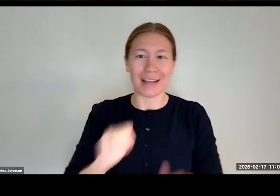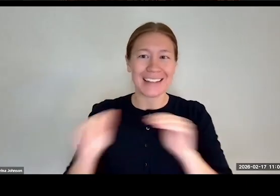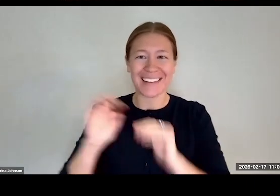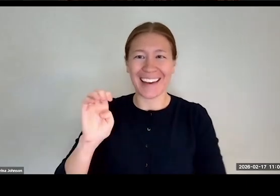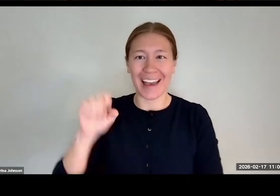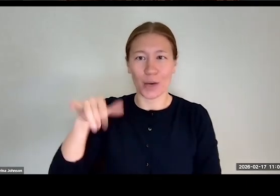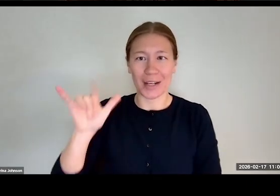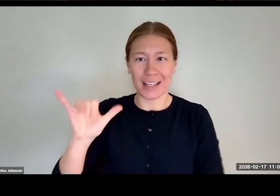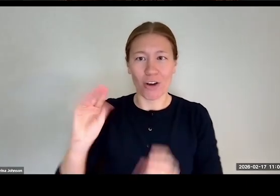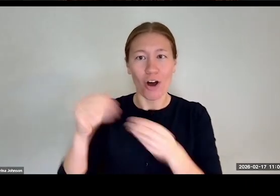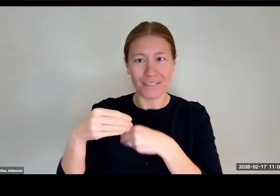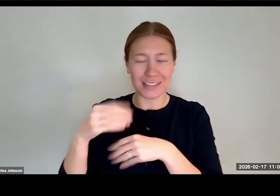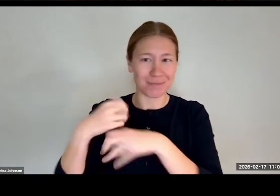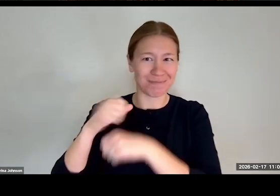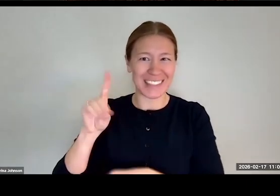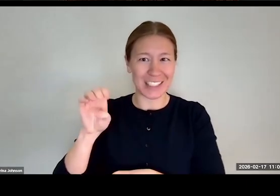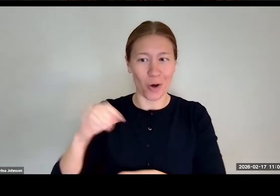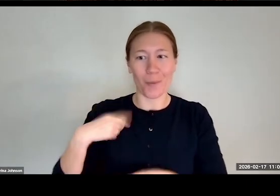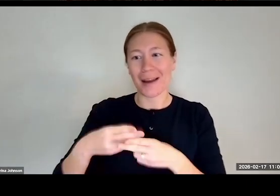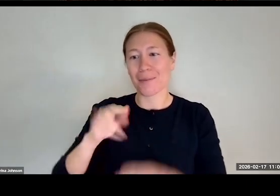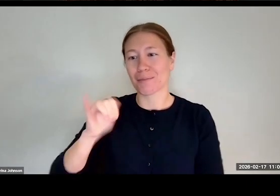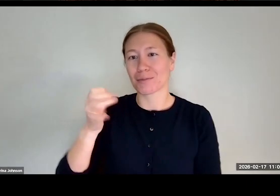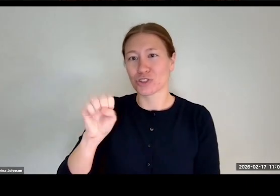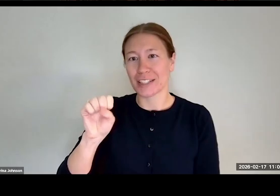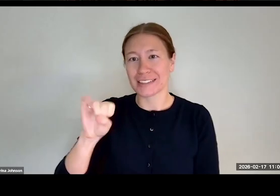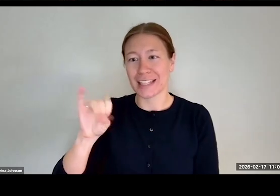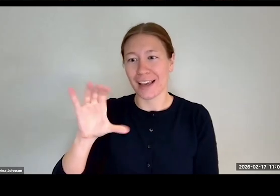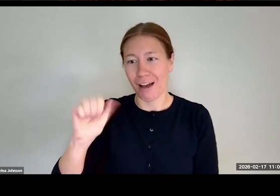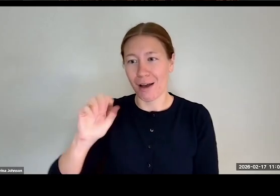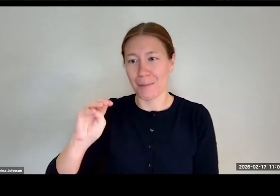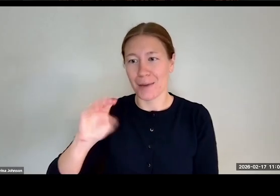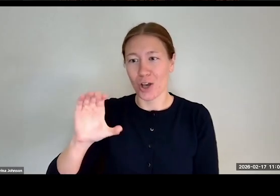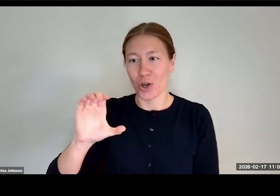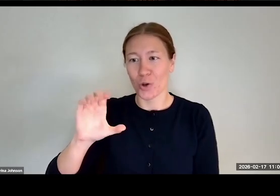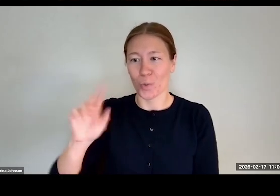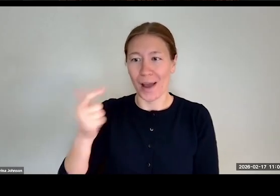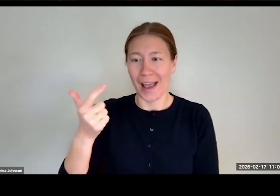and I'm a senior digital accessibility specialist with the office and I'm going to be leading you through today's training.